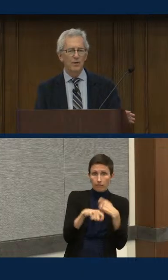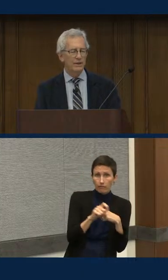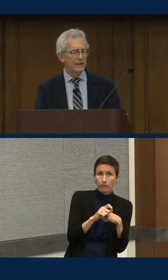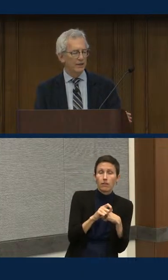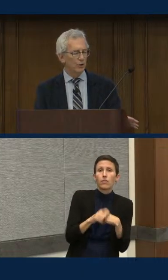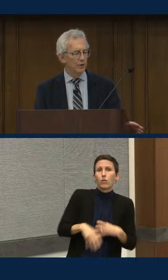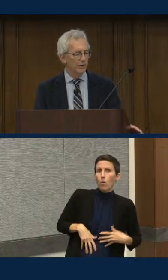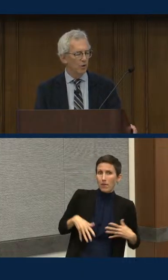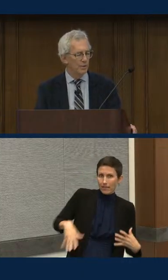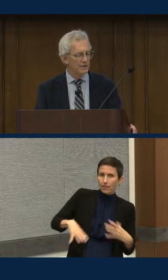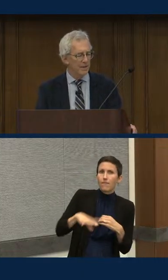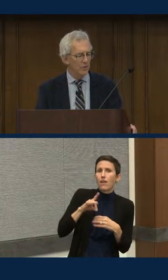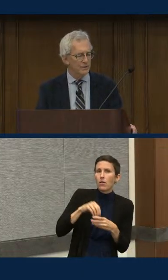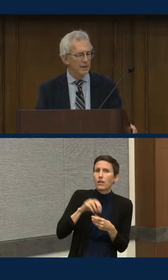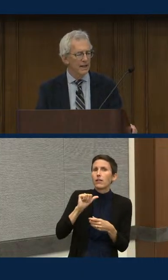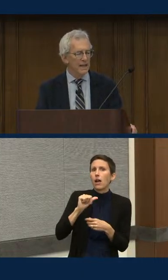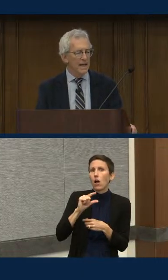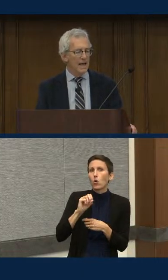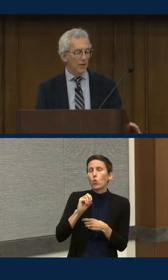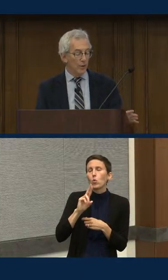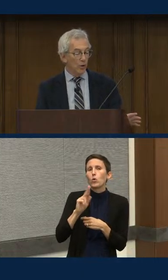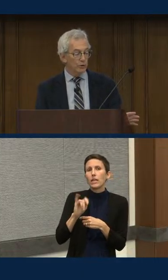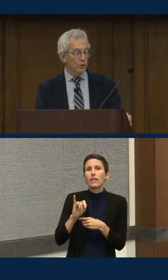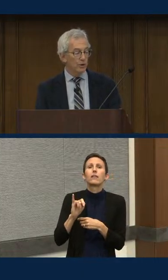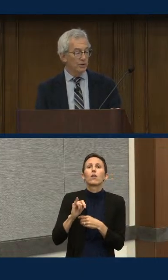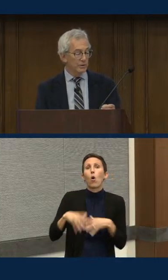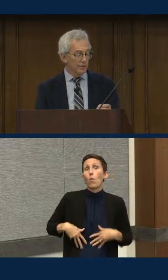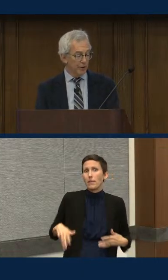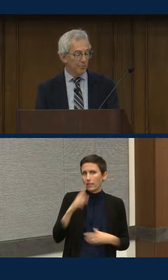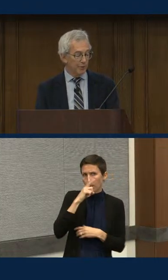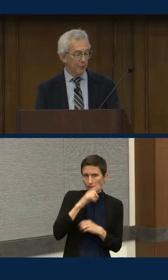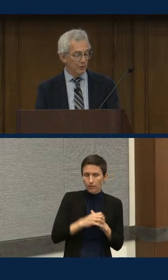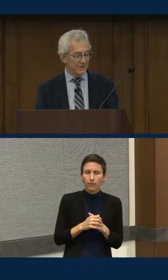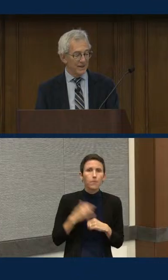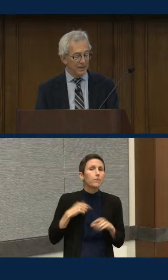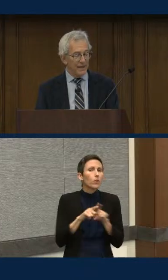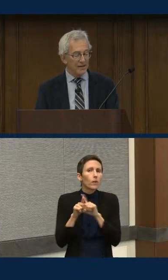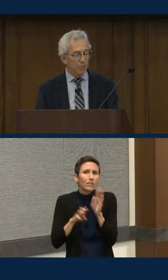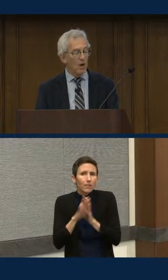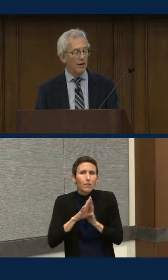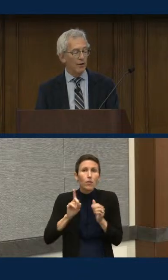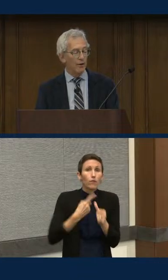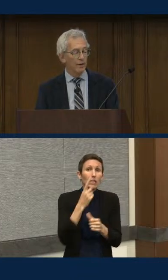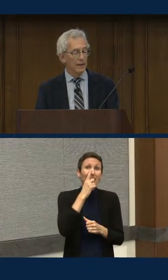recapitulated obese agouti mouse and we also developed the first